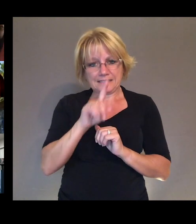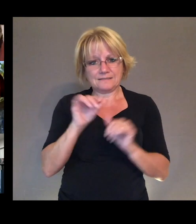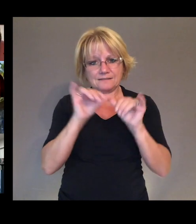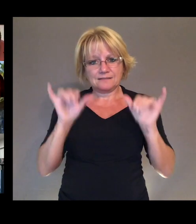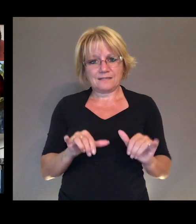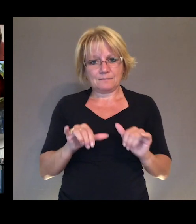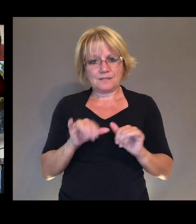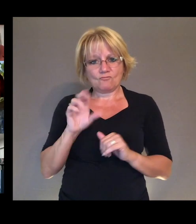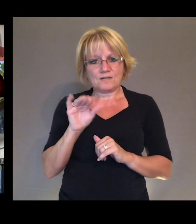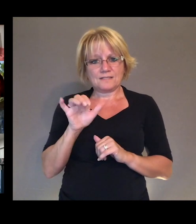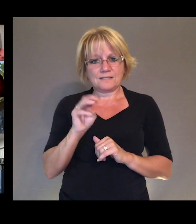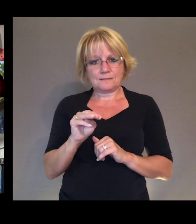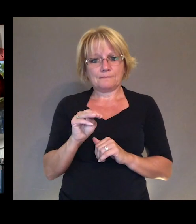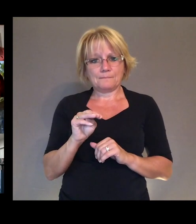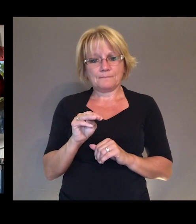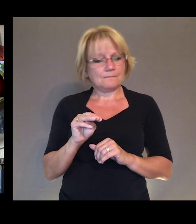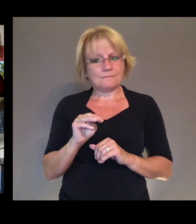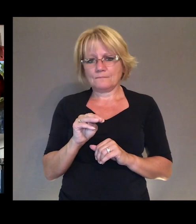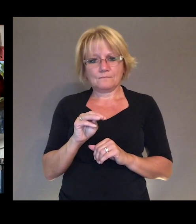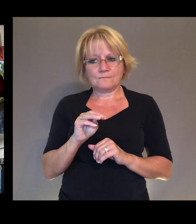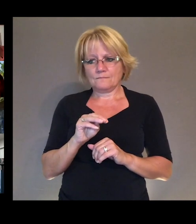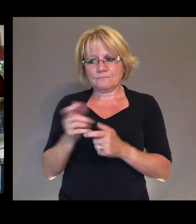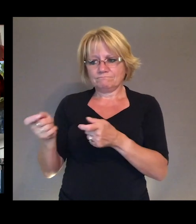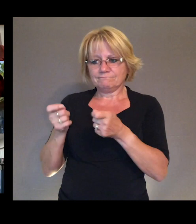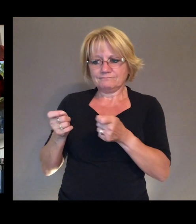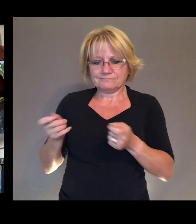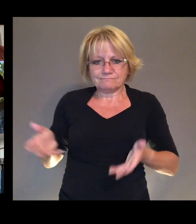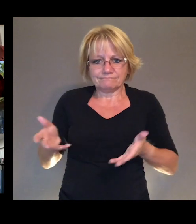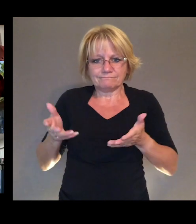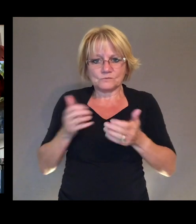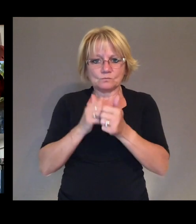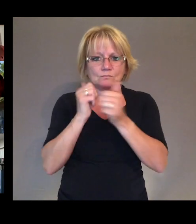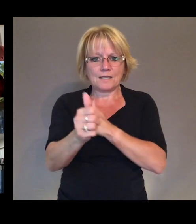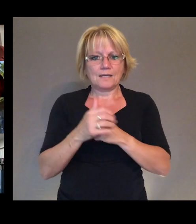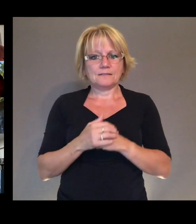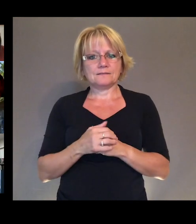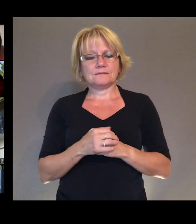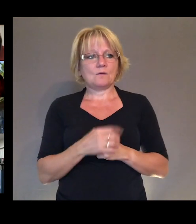We're not going to get these kids to pass, one in three English language learners, they don't graduate on time.